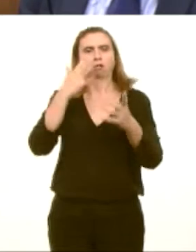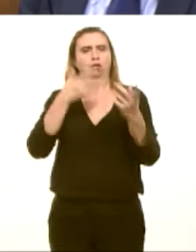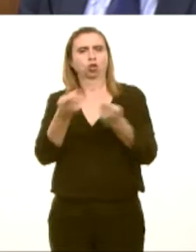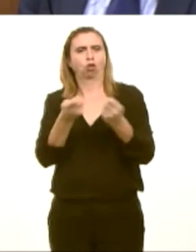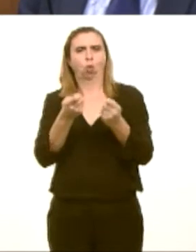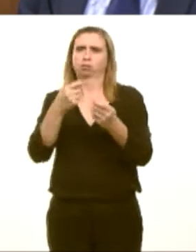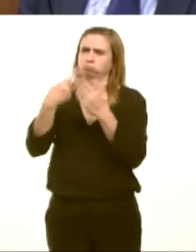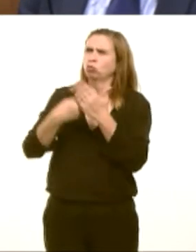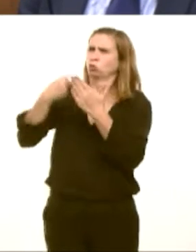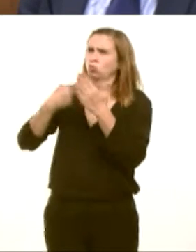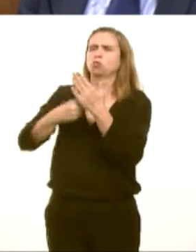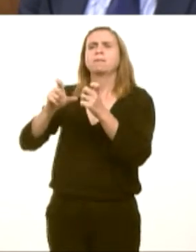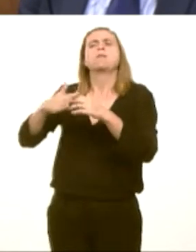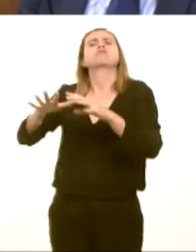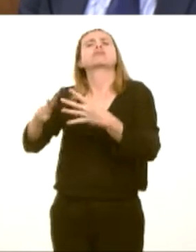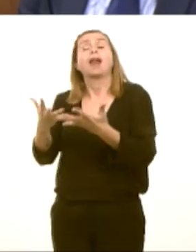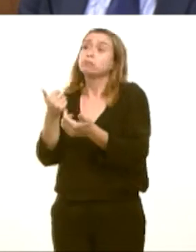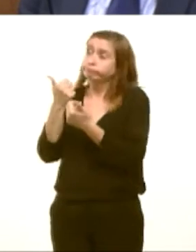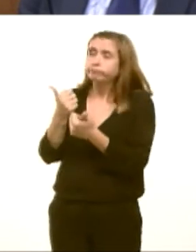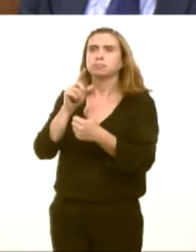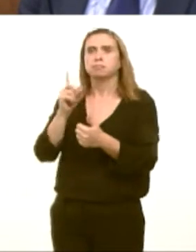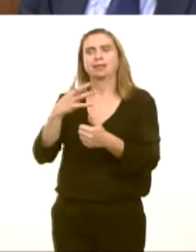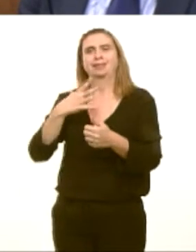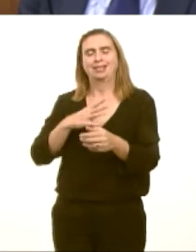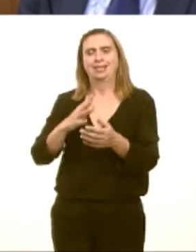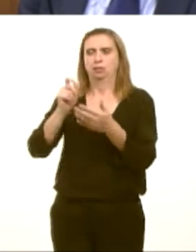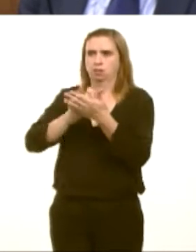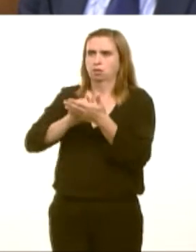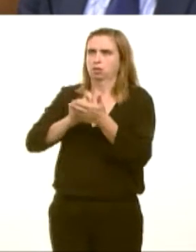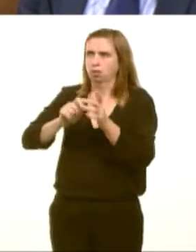all administrative checks and controls must be completed before any advance payments are released.